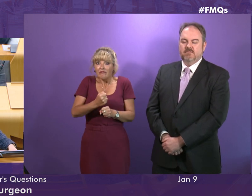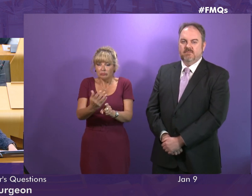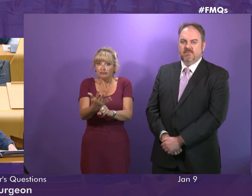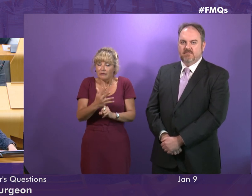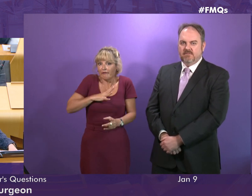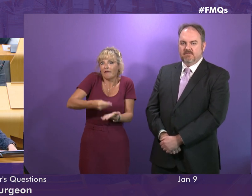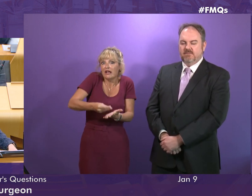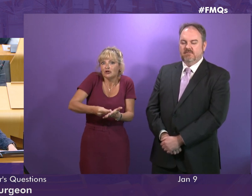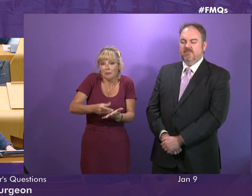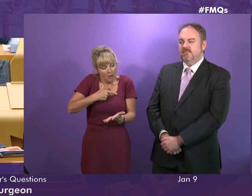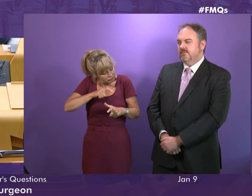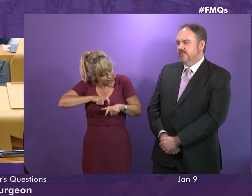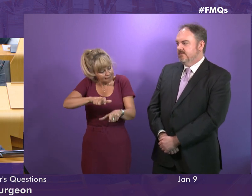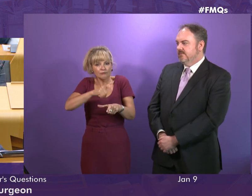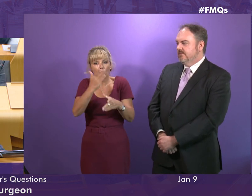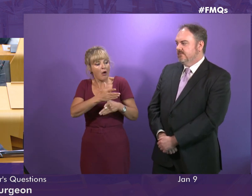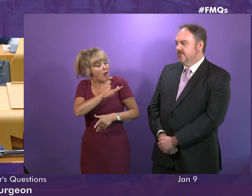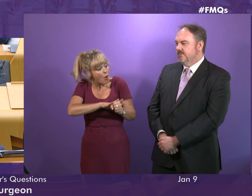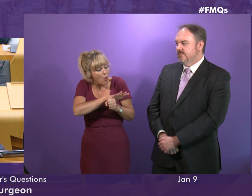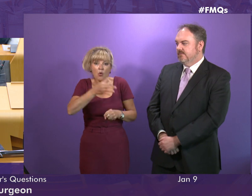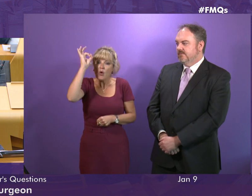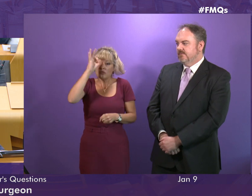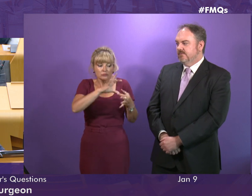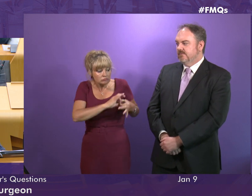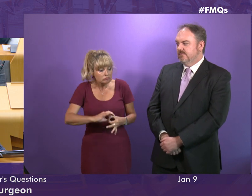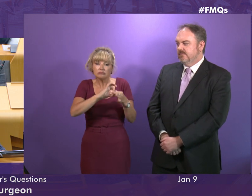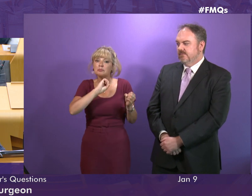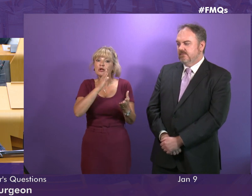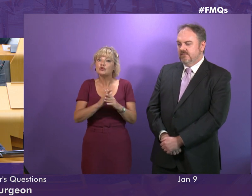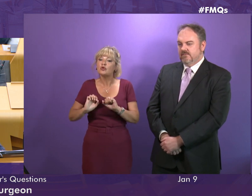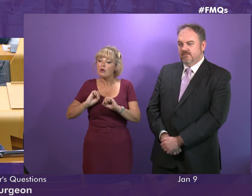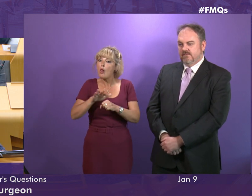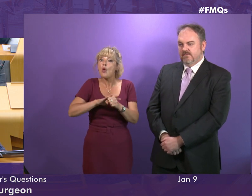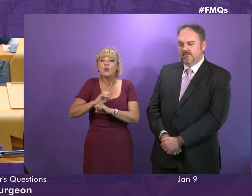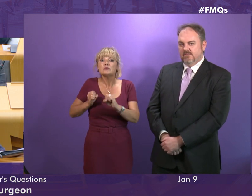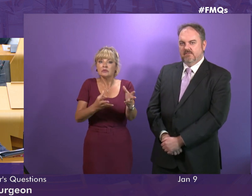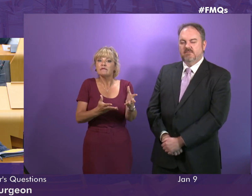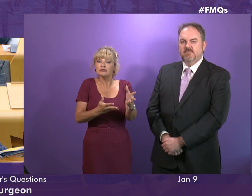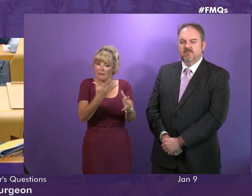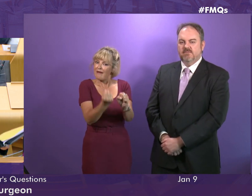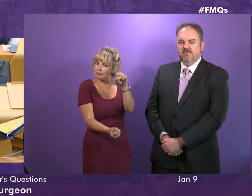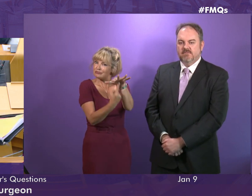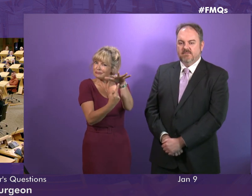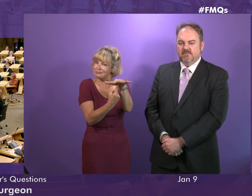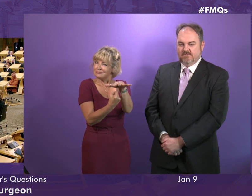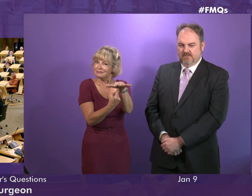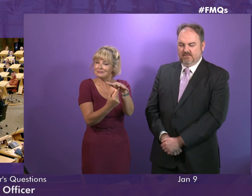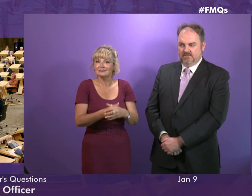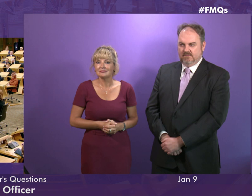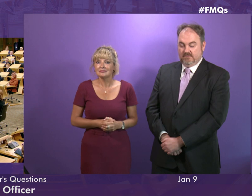continue to work with councils to ensure that the delivery of local services is the priority and has the priority that it deserves.